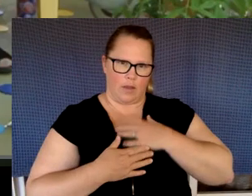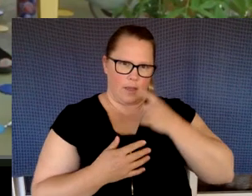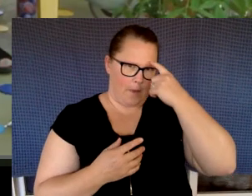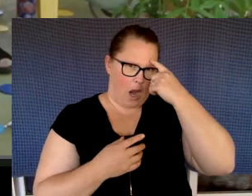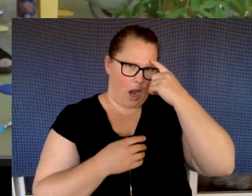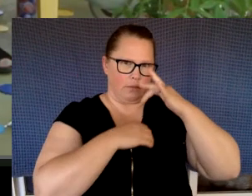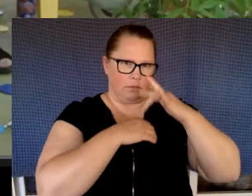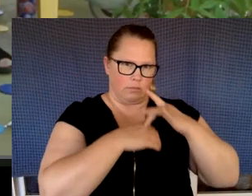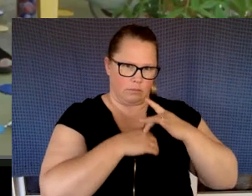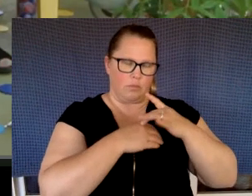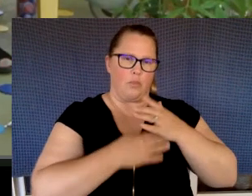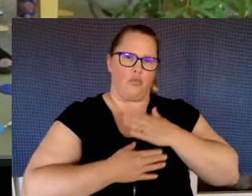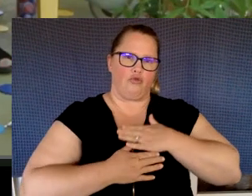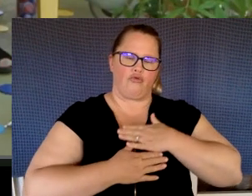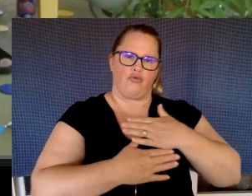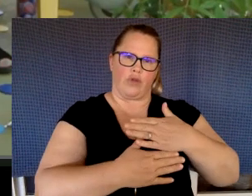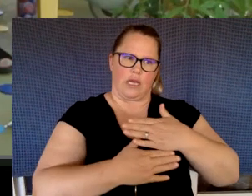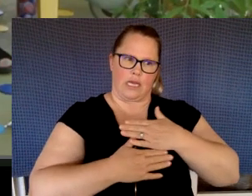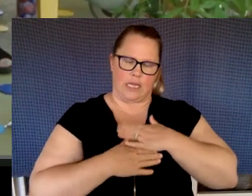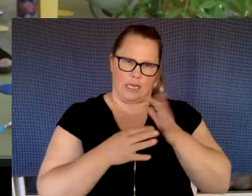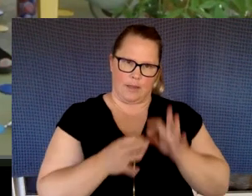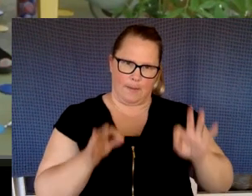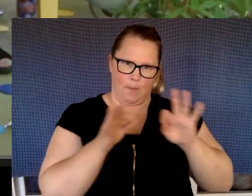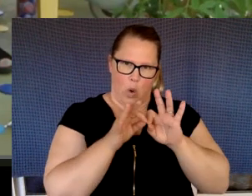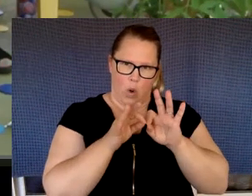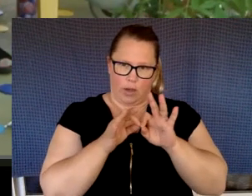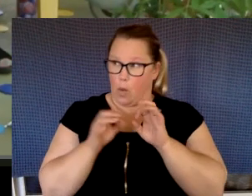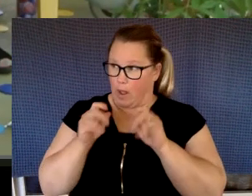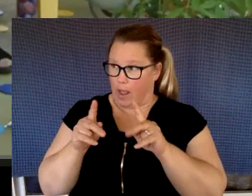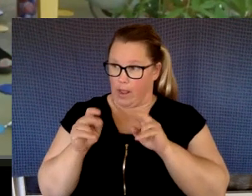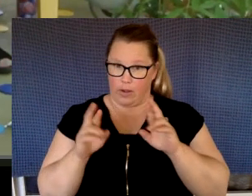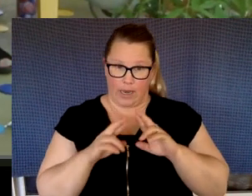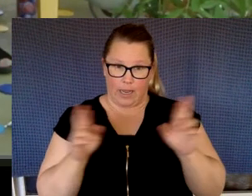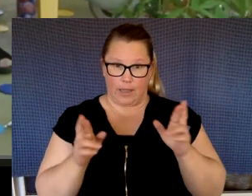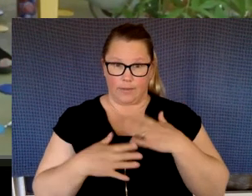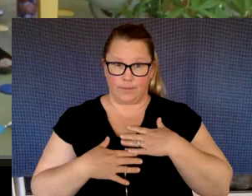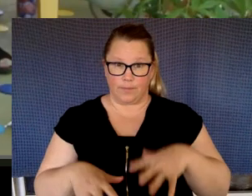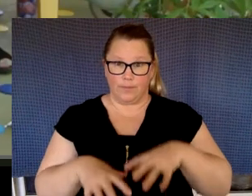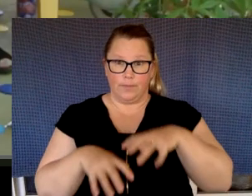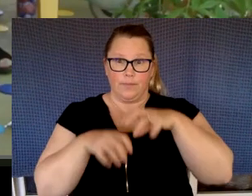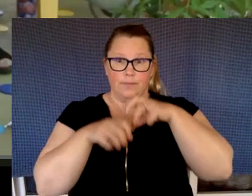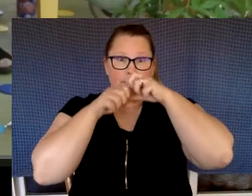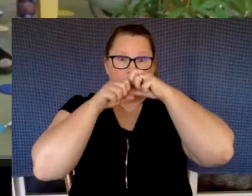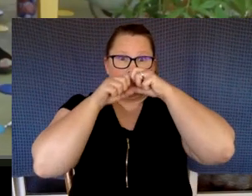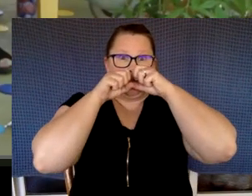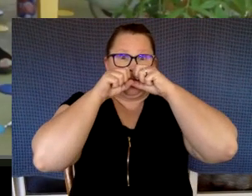mindful breathing. Wonderful. So here we go All right.